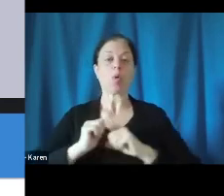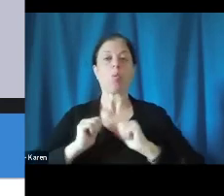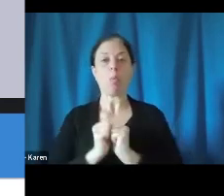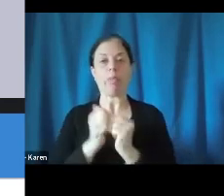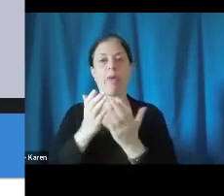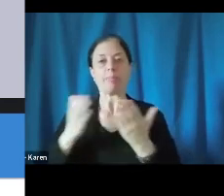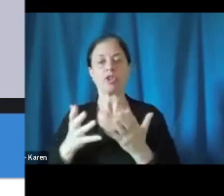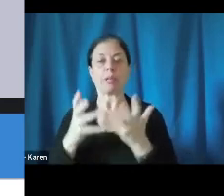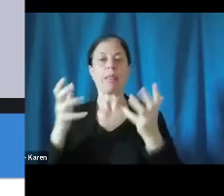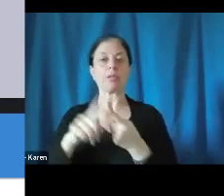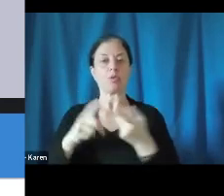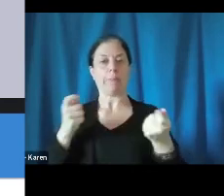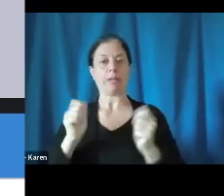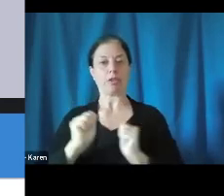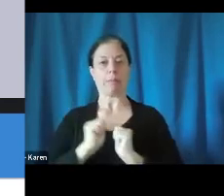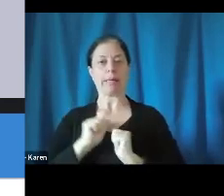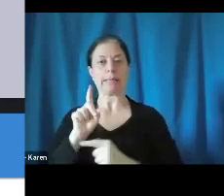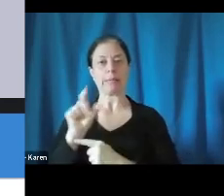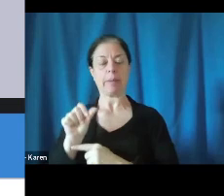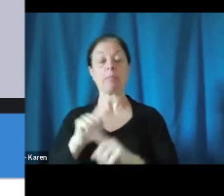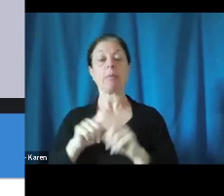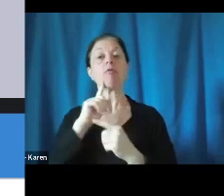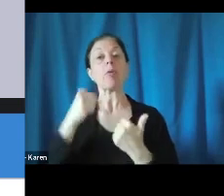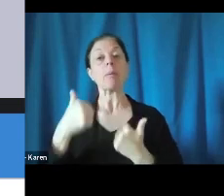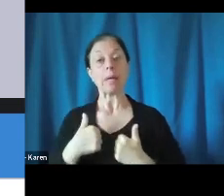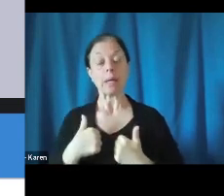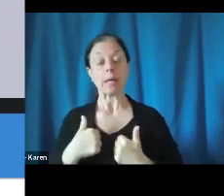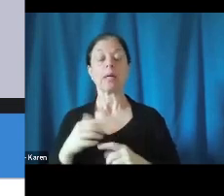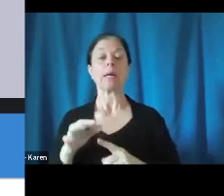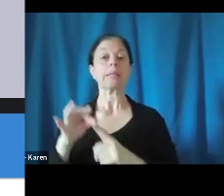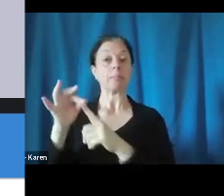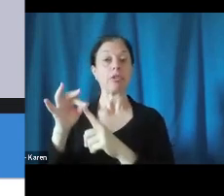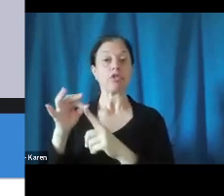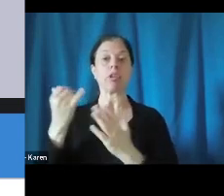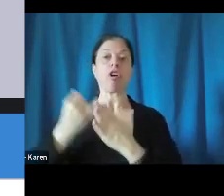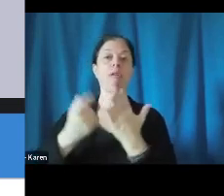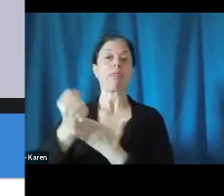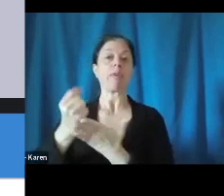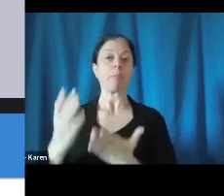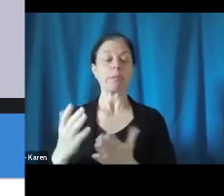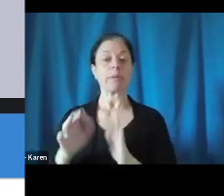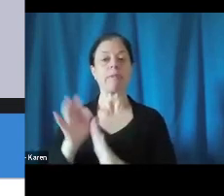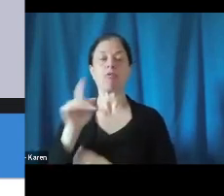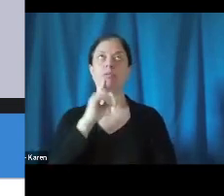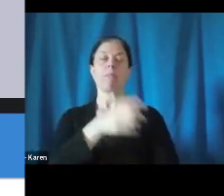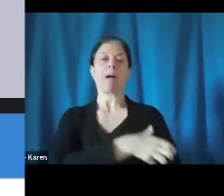meaning for me or something that I have to work with a lot to manage my